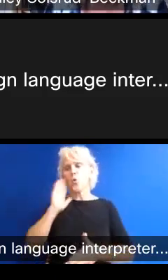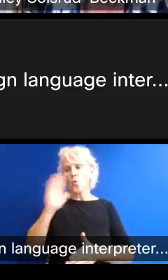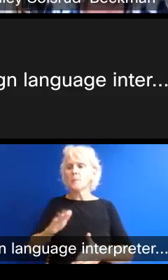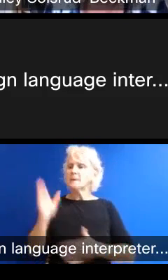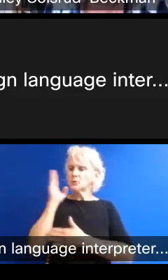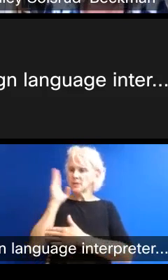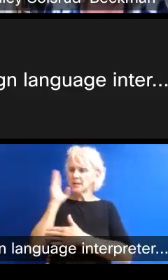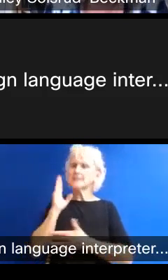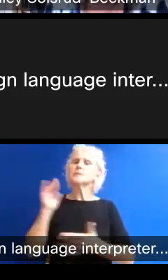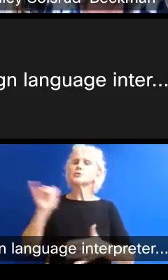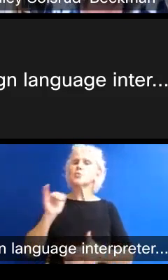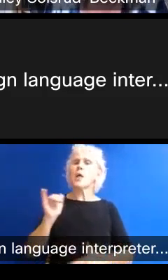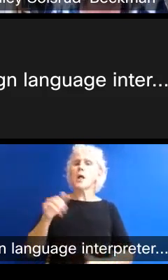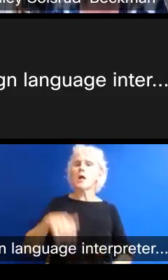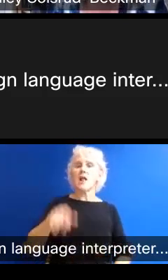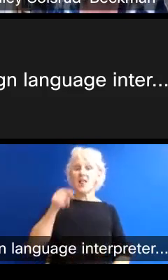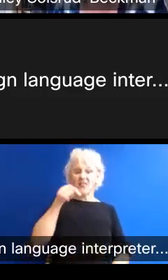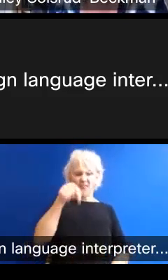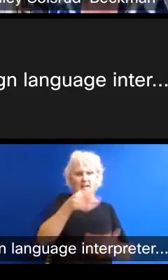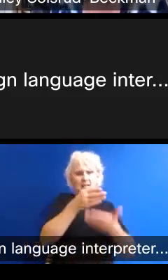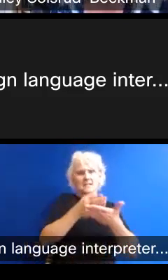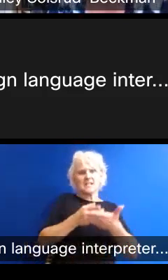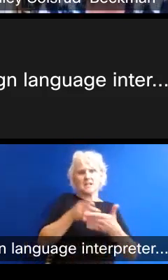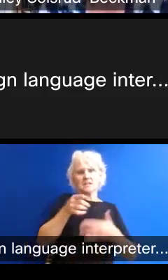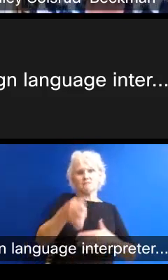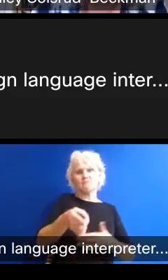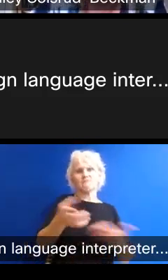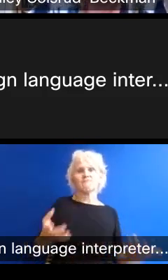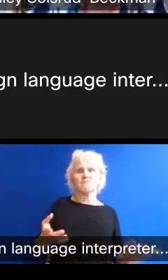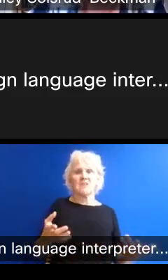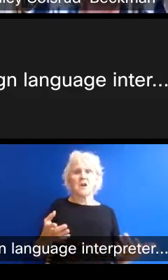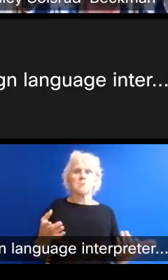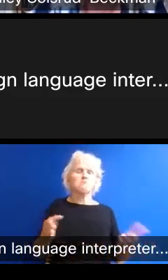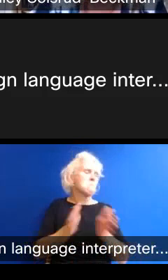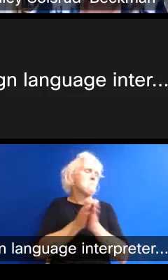So, this section is meant to give you a very broad overview of what child